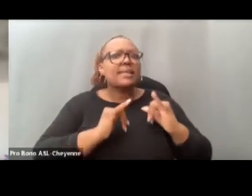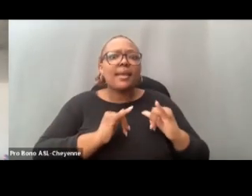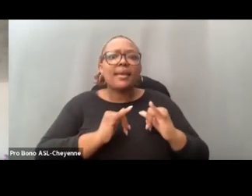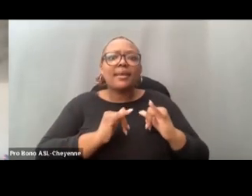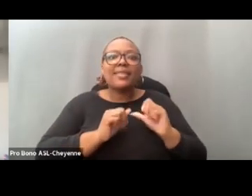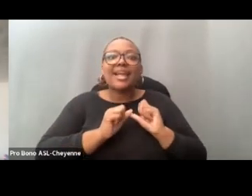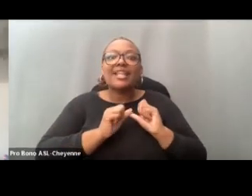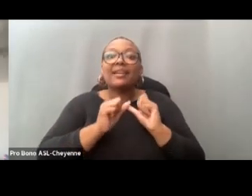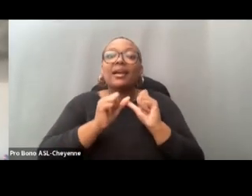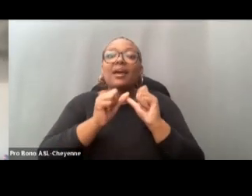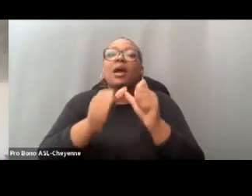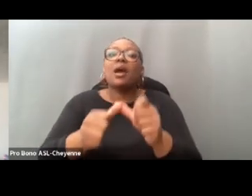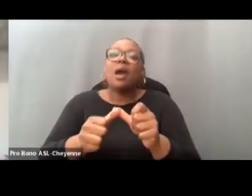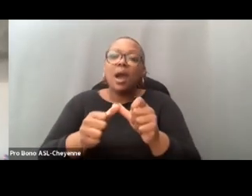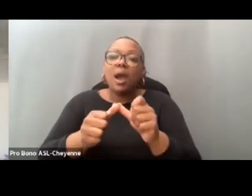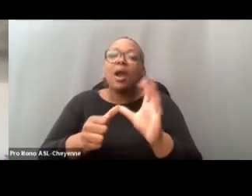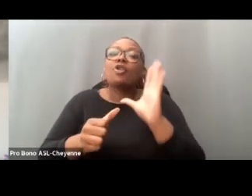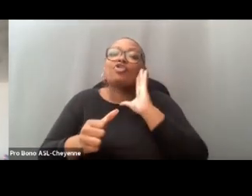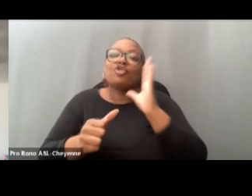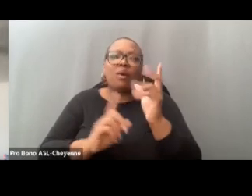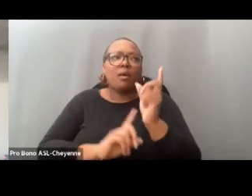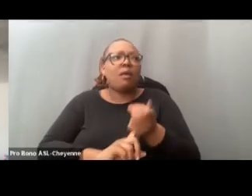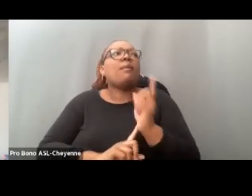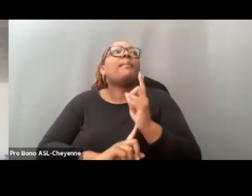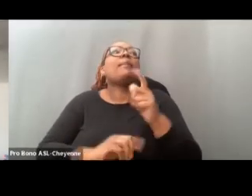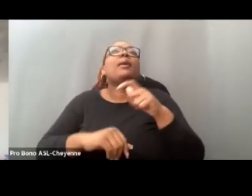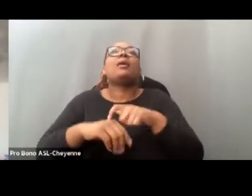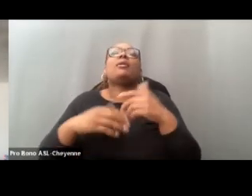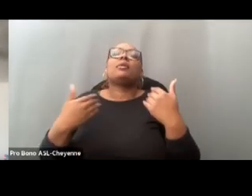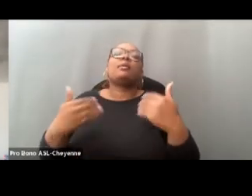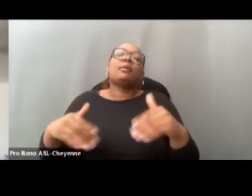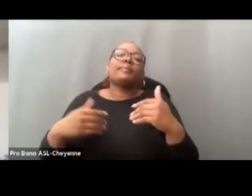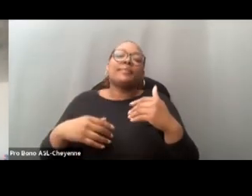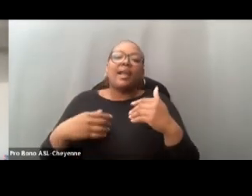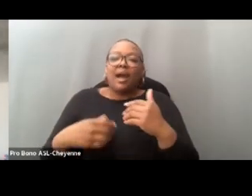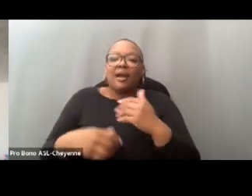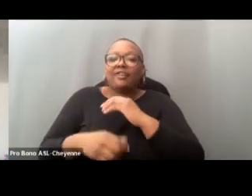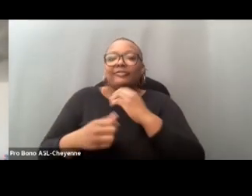you are in a moment of emotional vulnerability